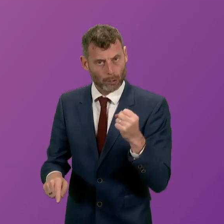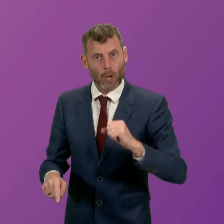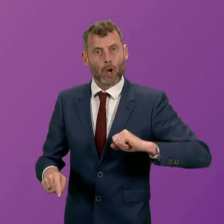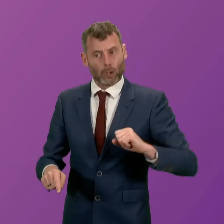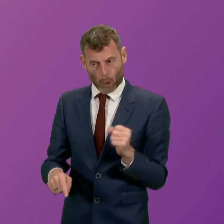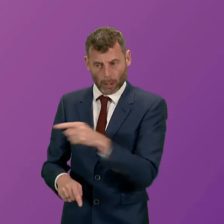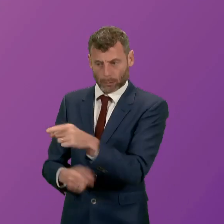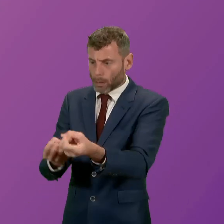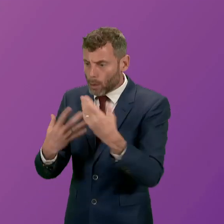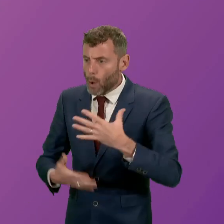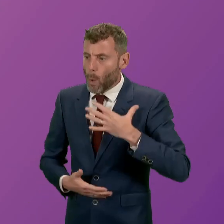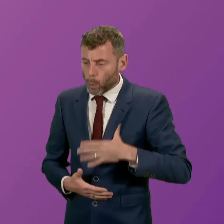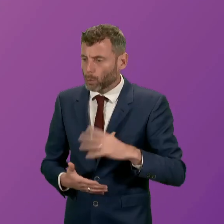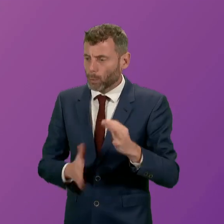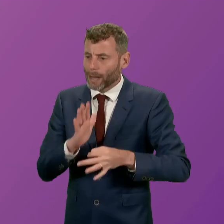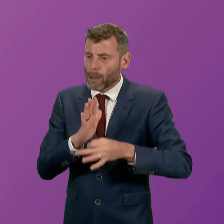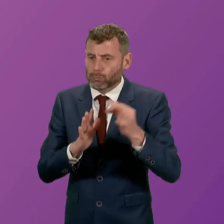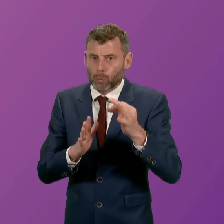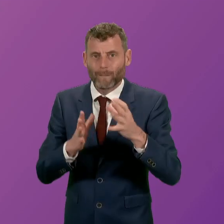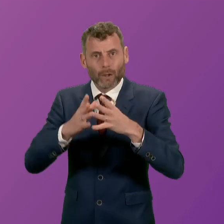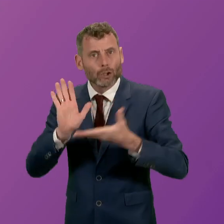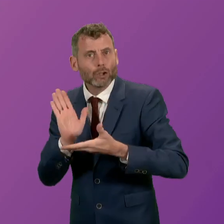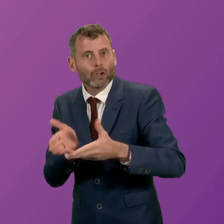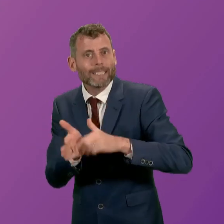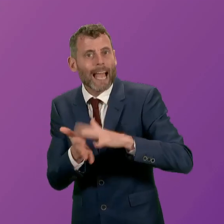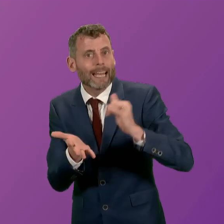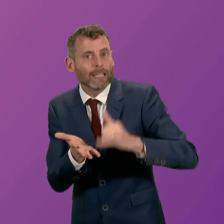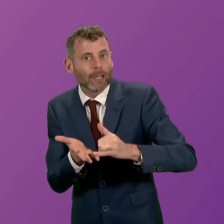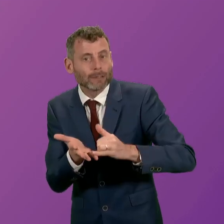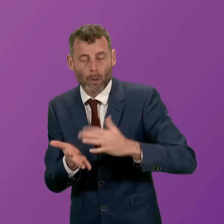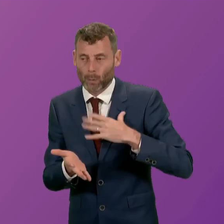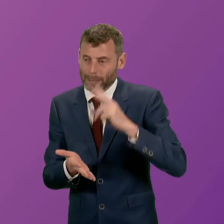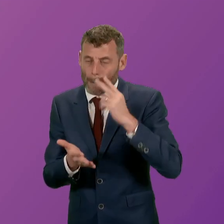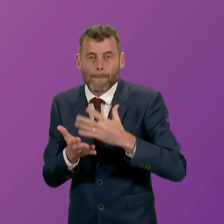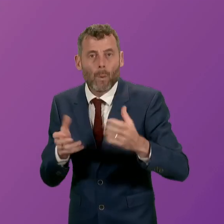increased capacity in the national health service, so that we deliver more GP appointments and better